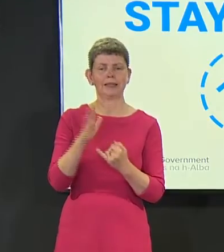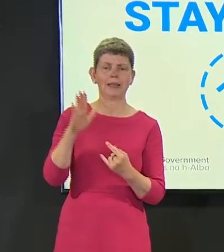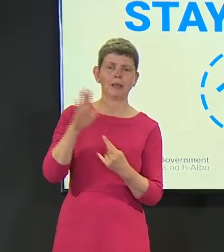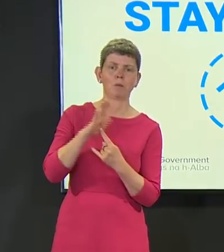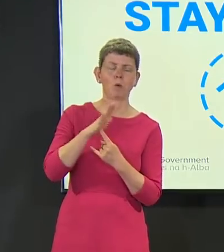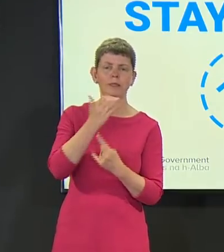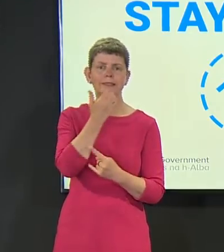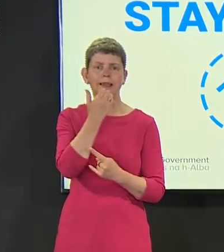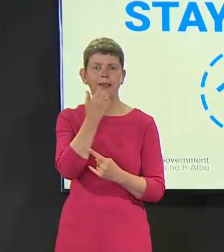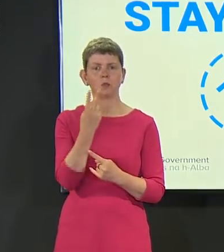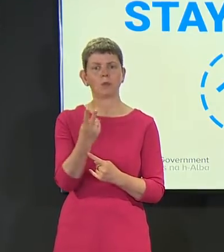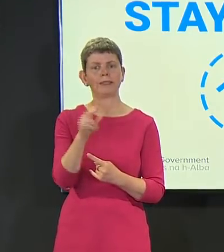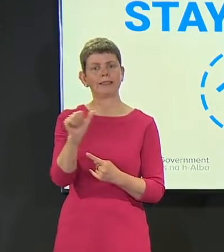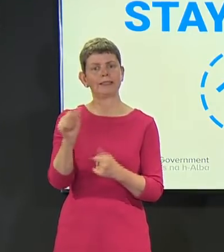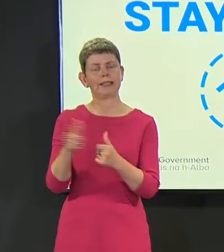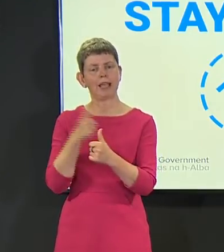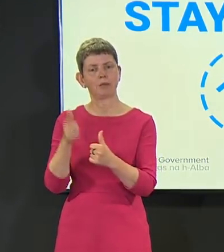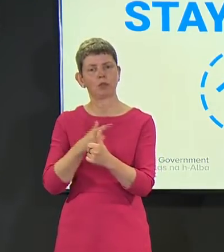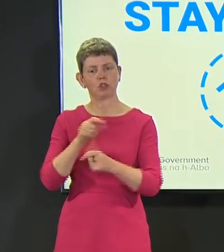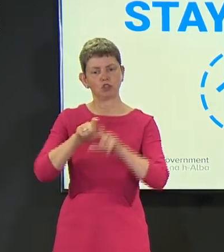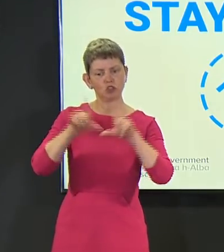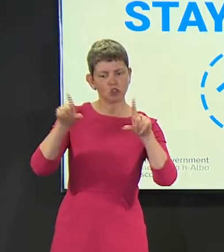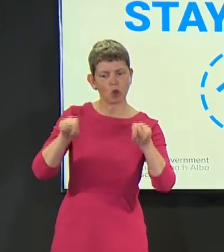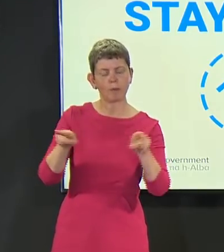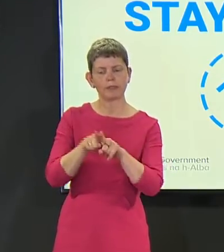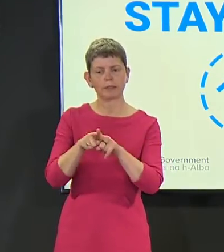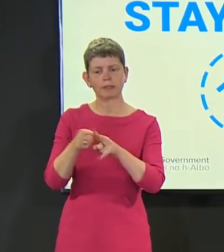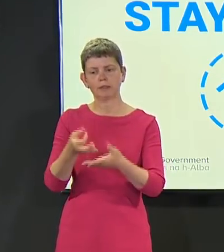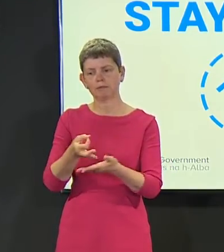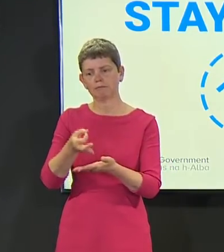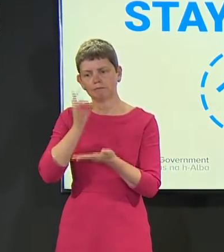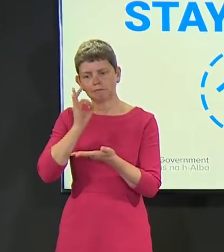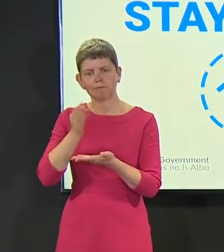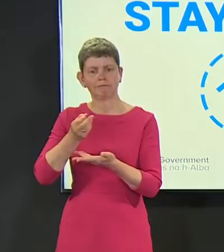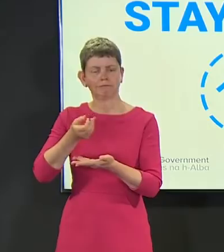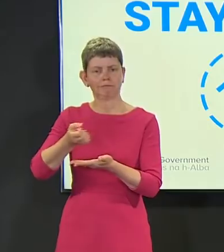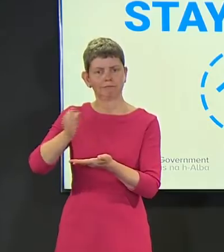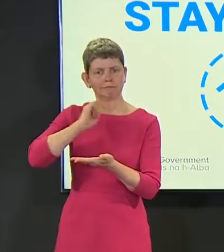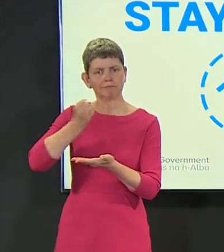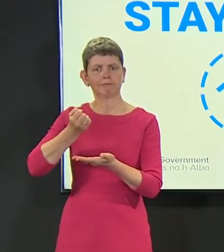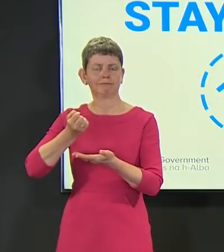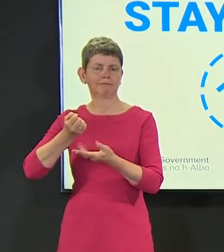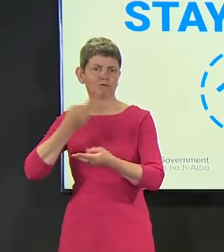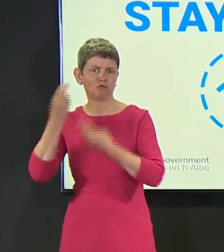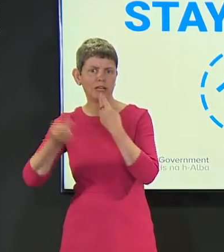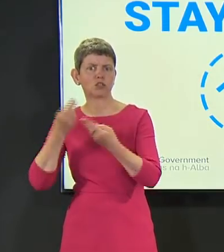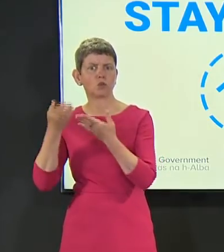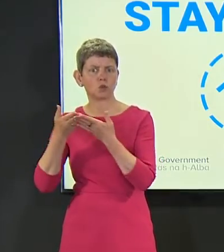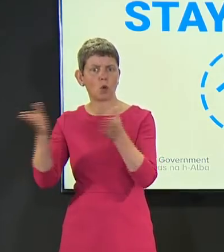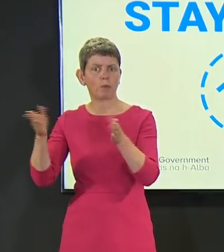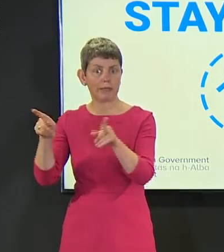April when shops will open and hospitality will substantially reopen as well but before that from